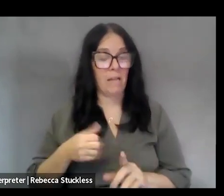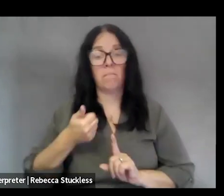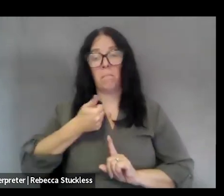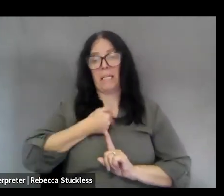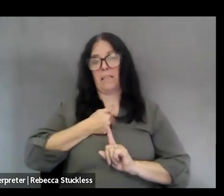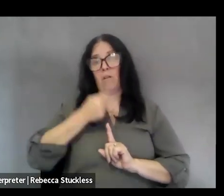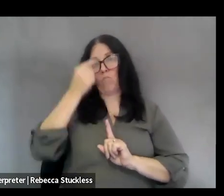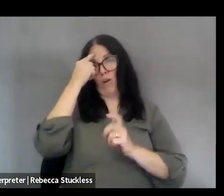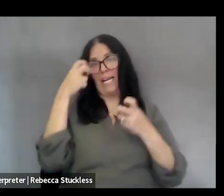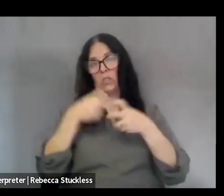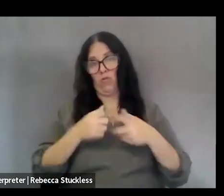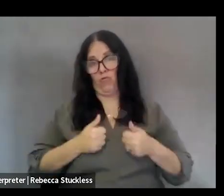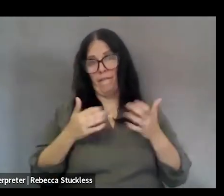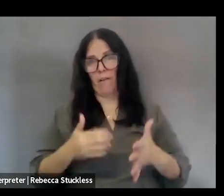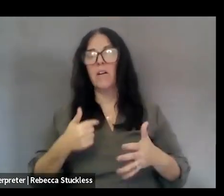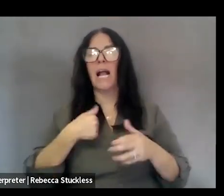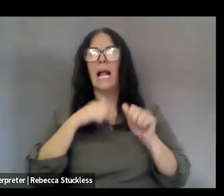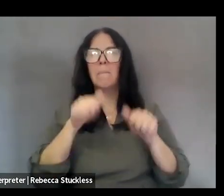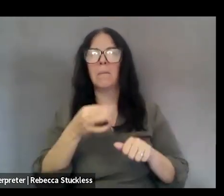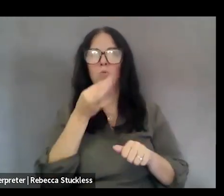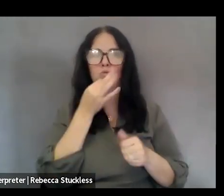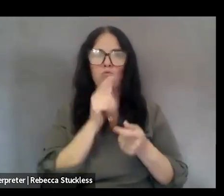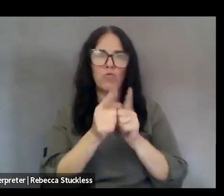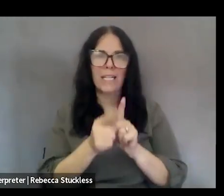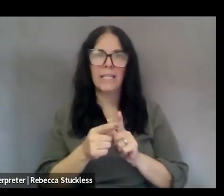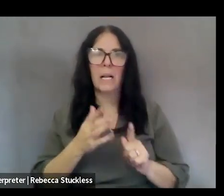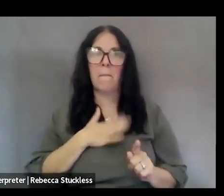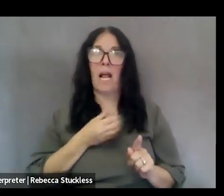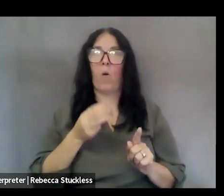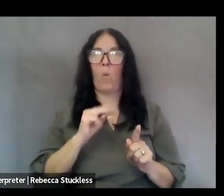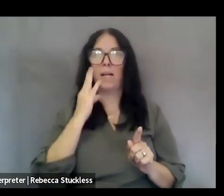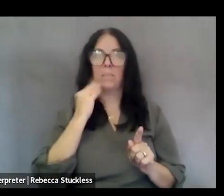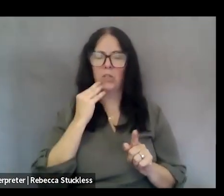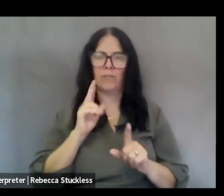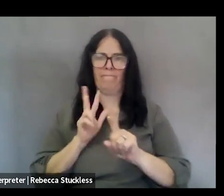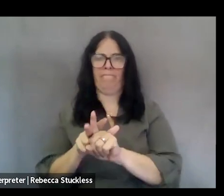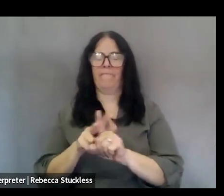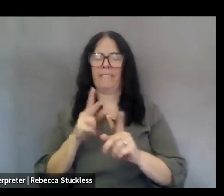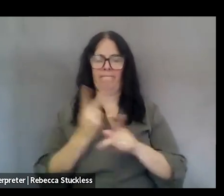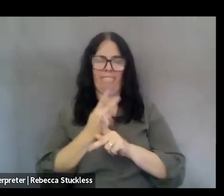I am able to translate a lot of my own experiences and experiences of other survivors that I've met